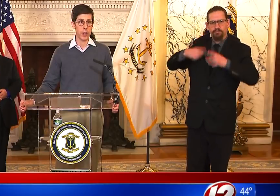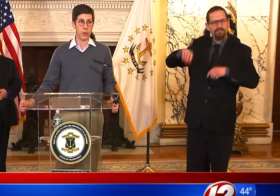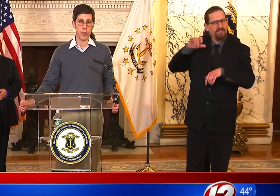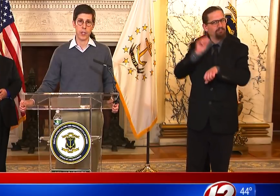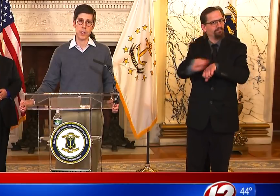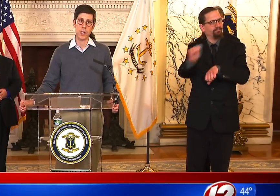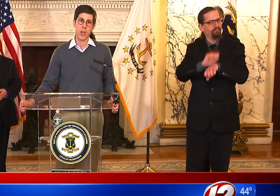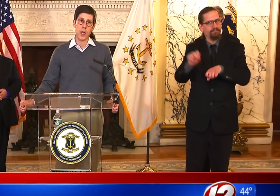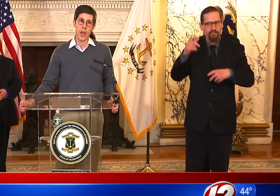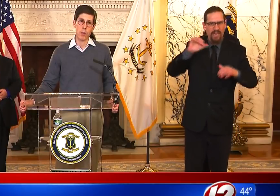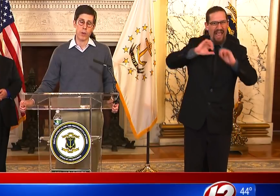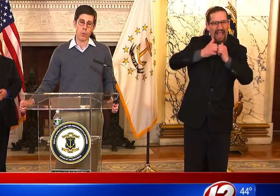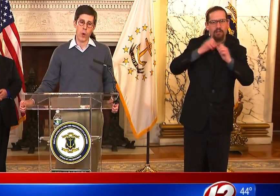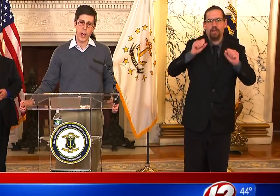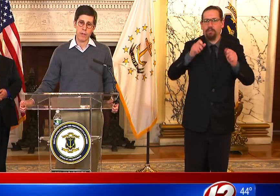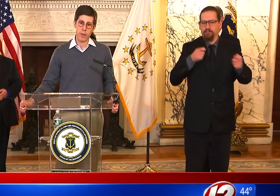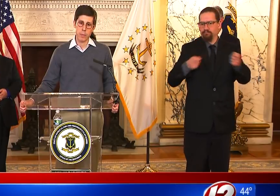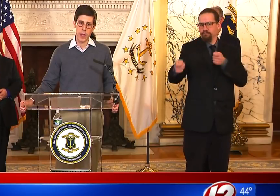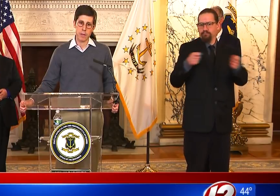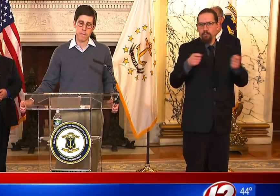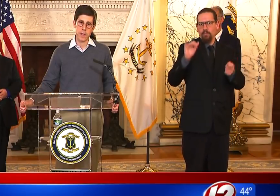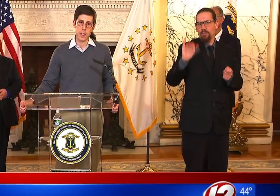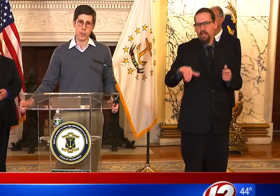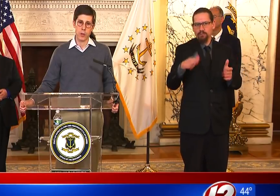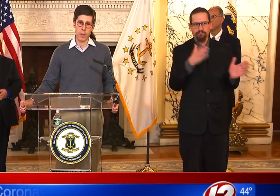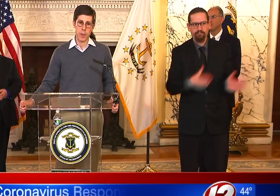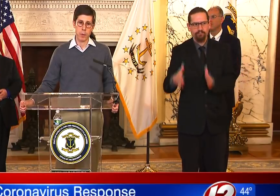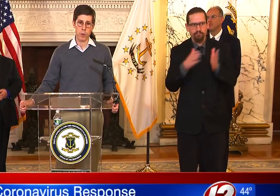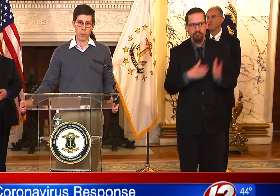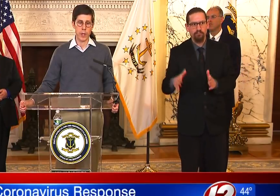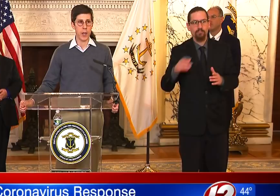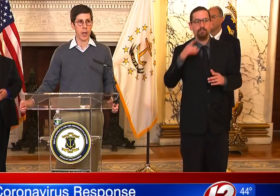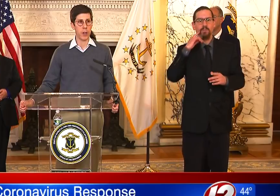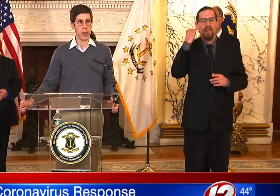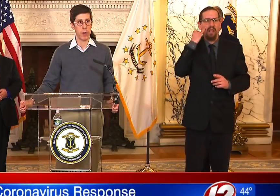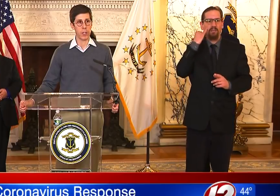WE HAVE LOOKED AT PEOPLE WHO ARE CLOSE TO RELEASE TO SEE IF THERE IS A GOOD TIME THAT CAN BE RESTORED IT ACCELERATE THEIR